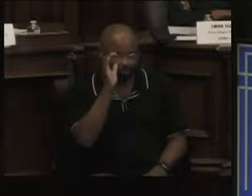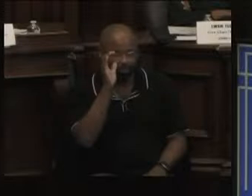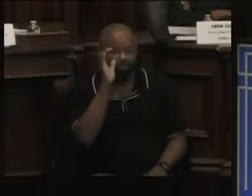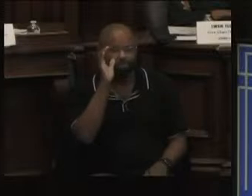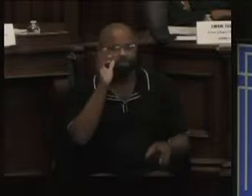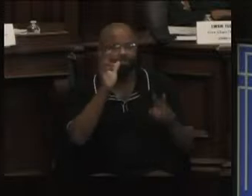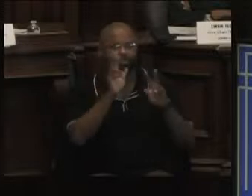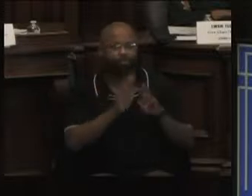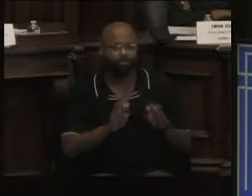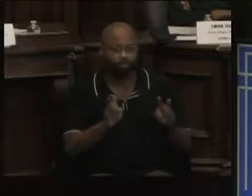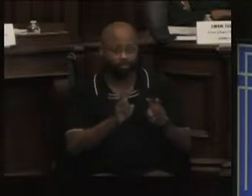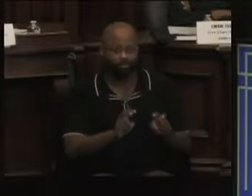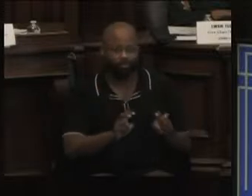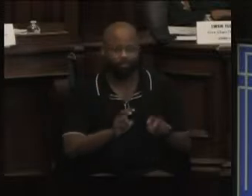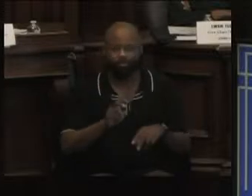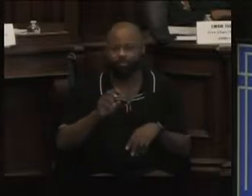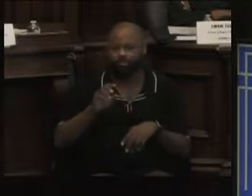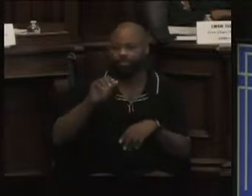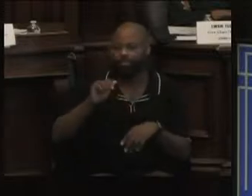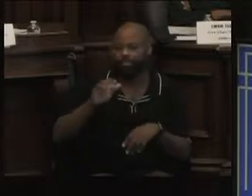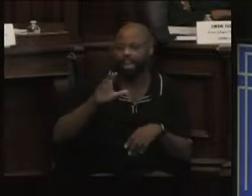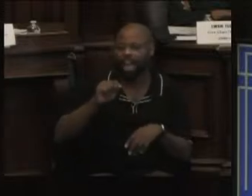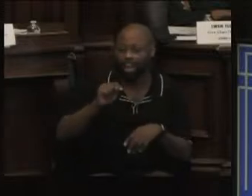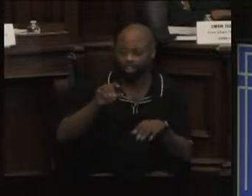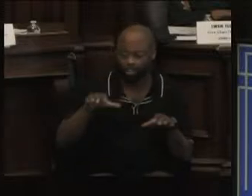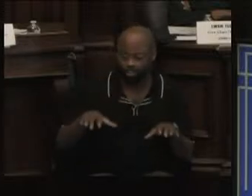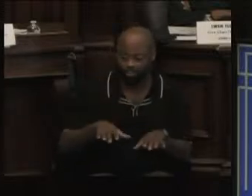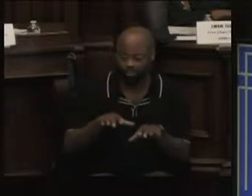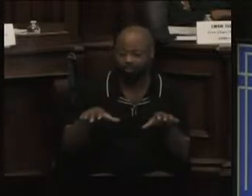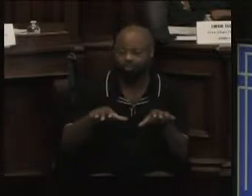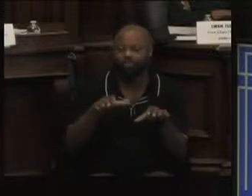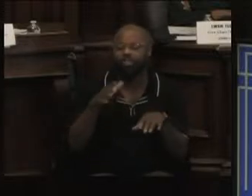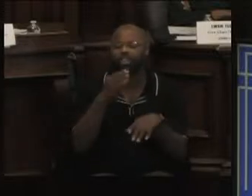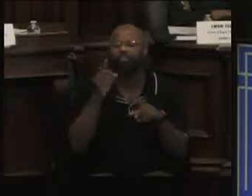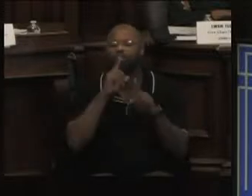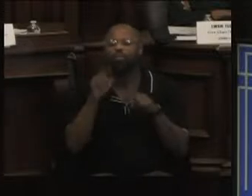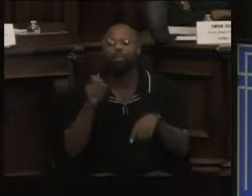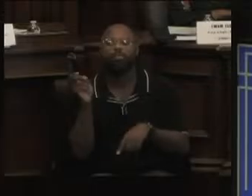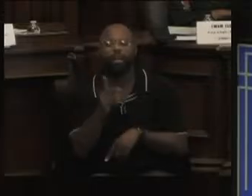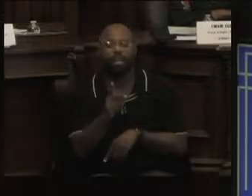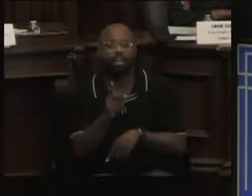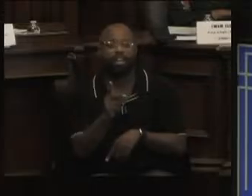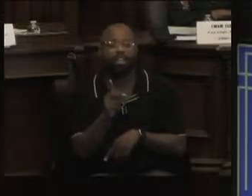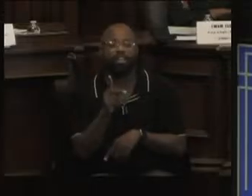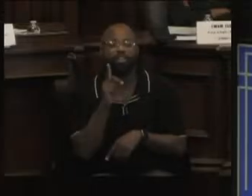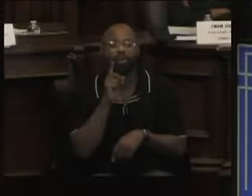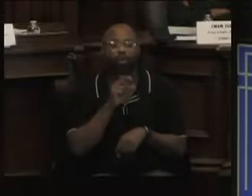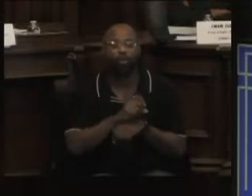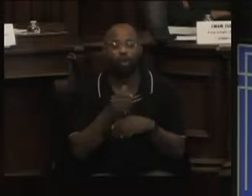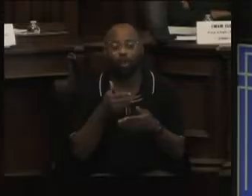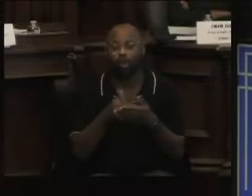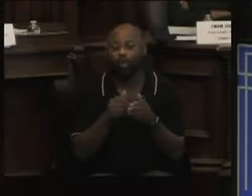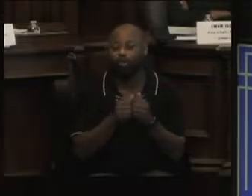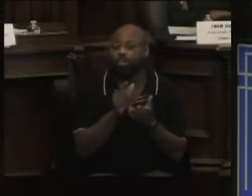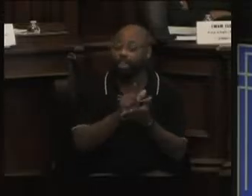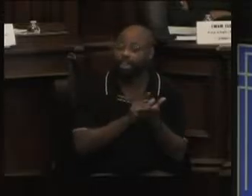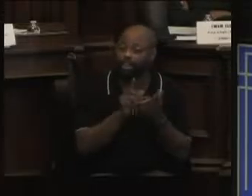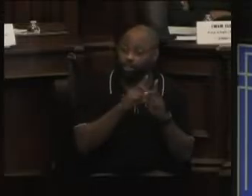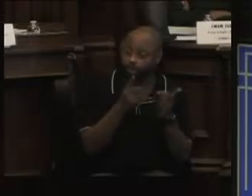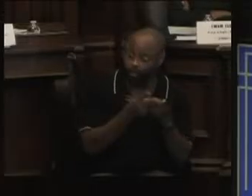So we're shifting to listening, analysis, action and then